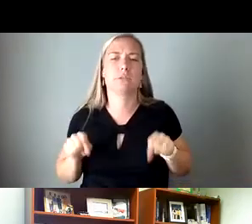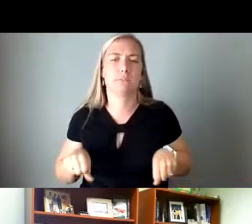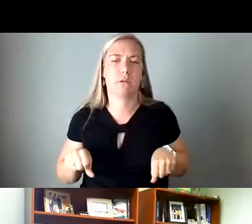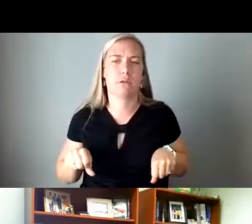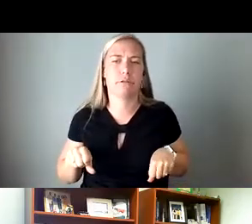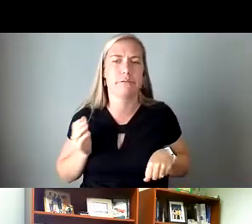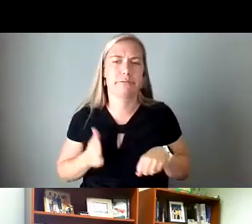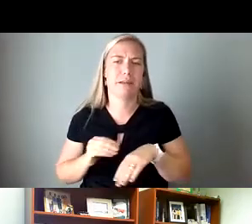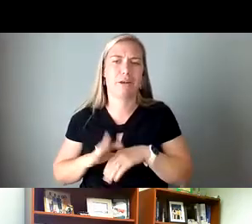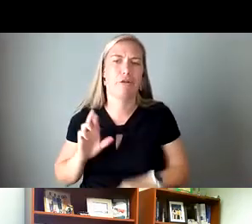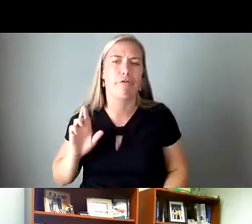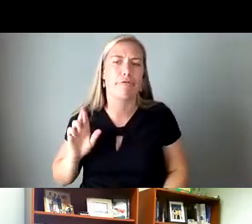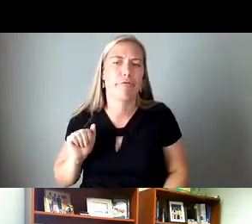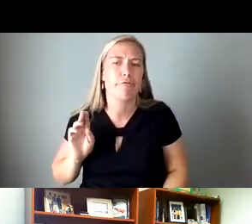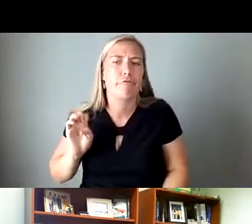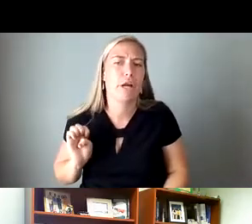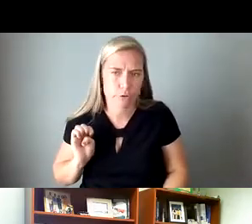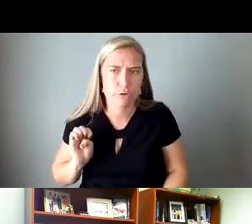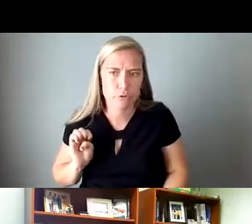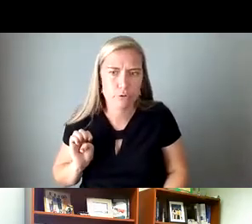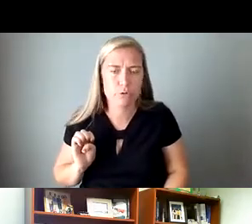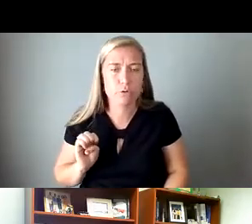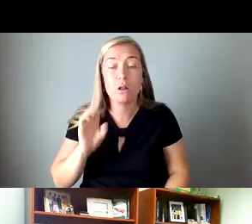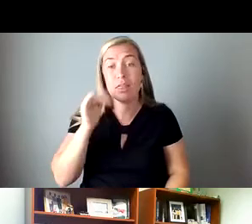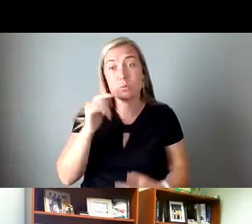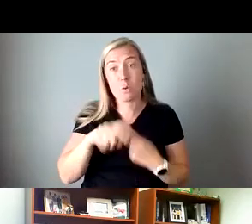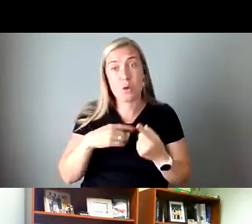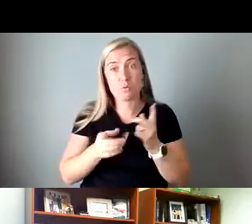talk to your doctor, your doctor's getting ready to prescribe something they always talk to you about